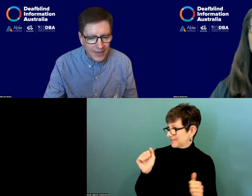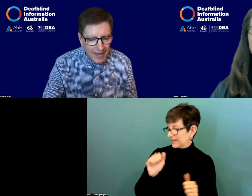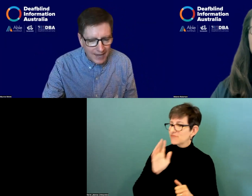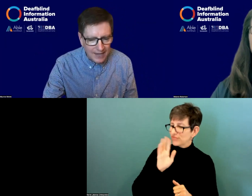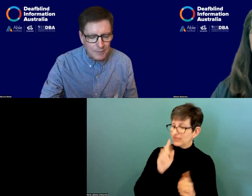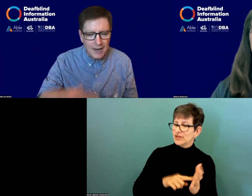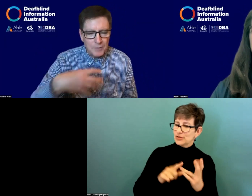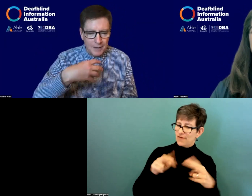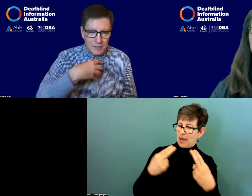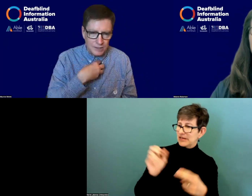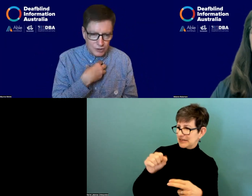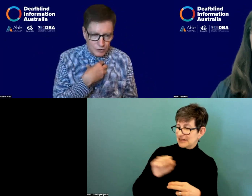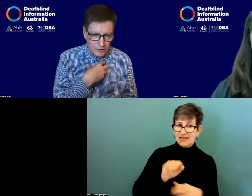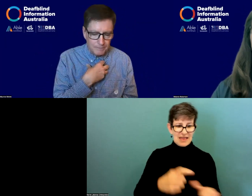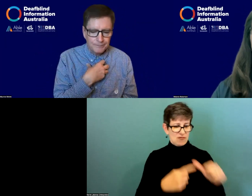They - I mean, I'm a teacher.